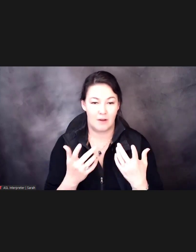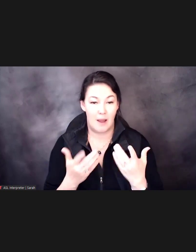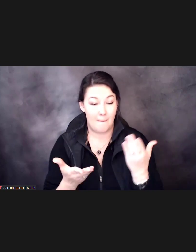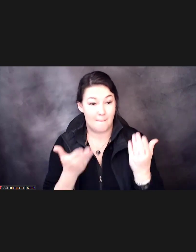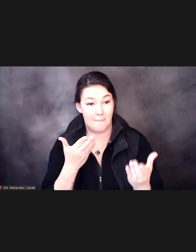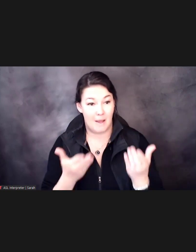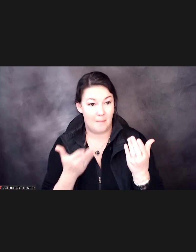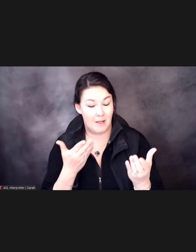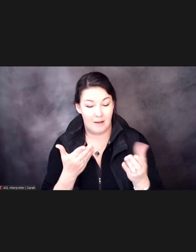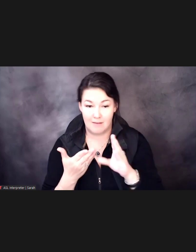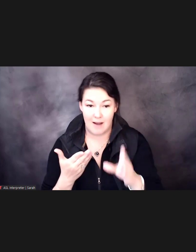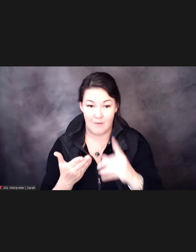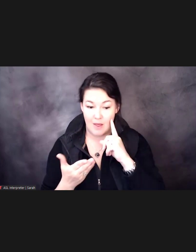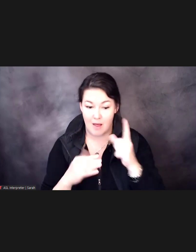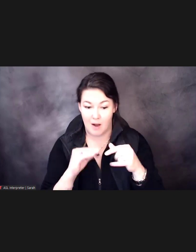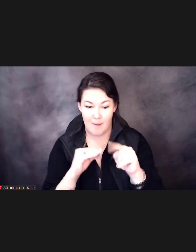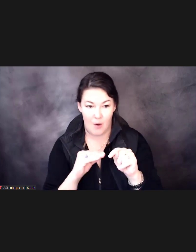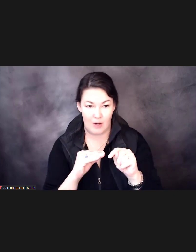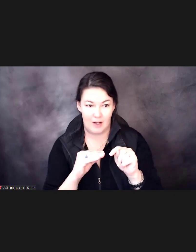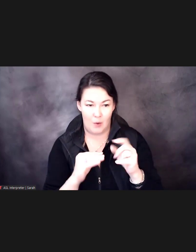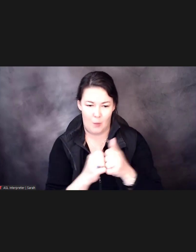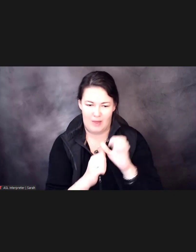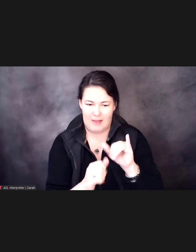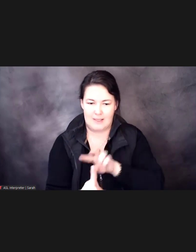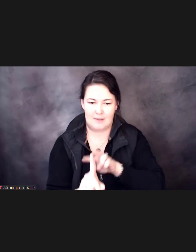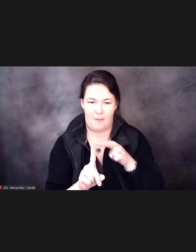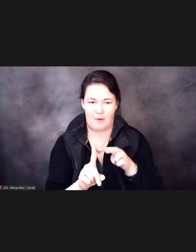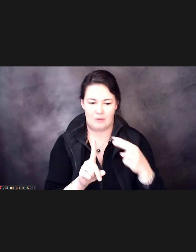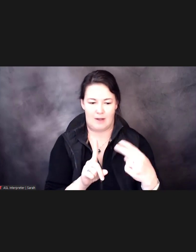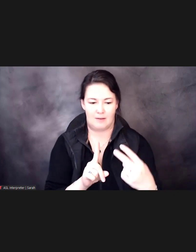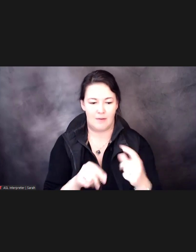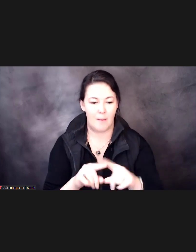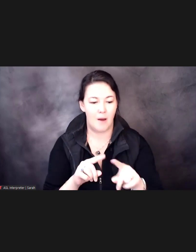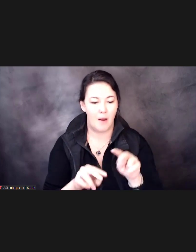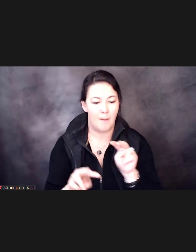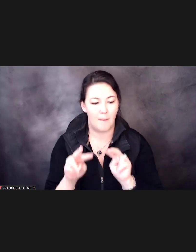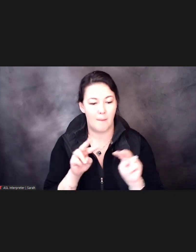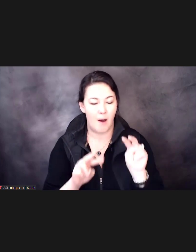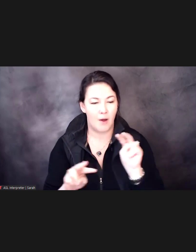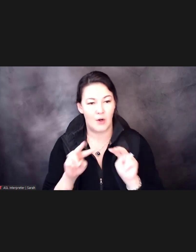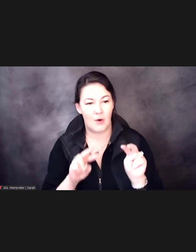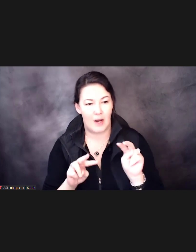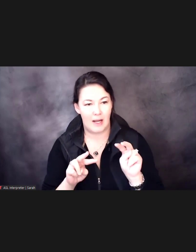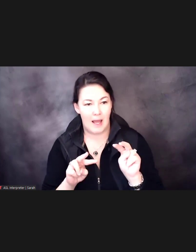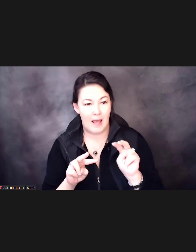You may not have ever thought of it quite like this, but monitoring